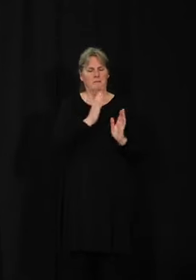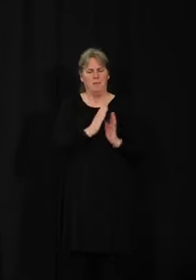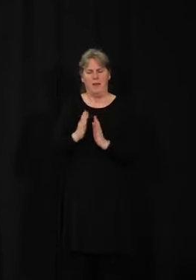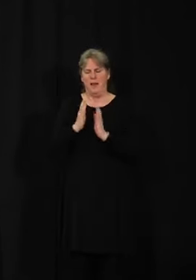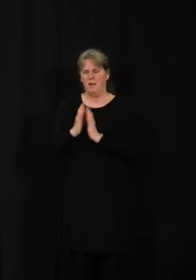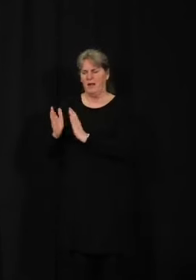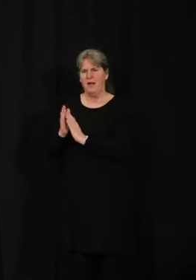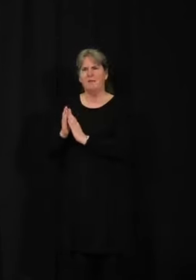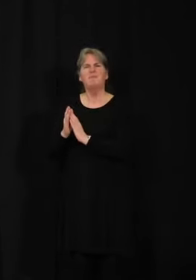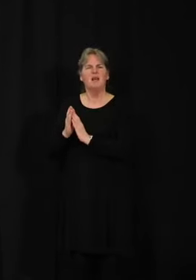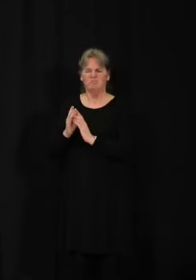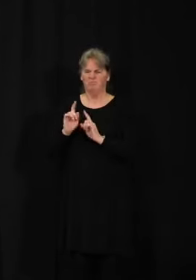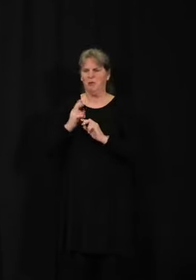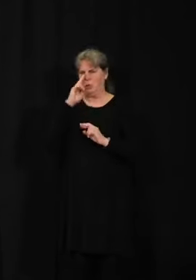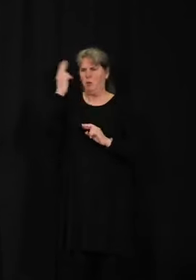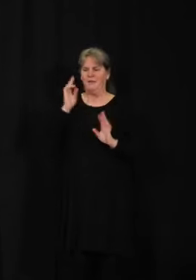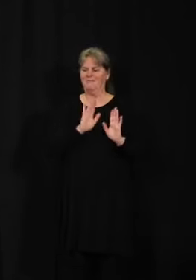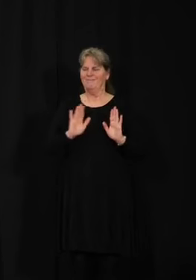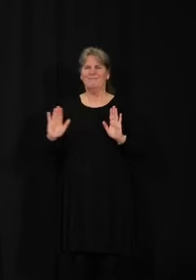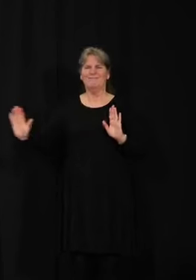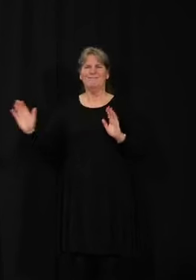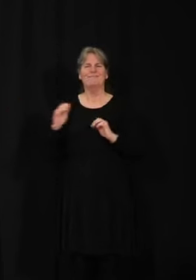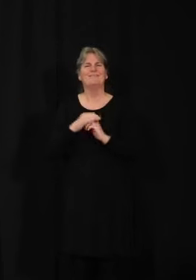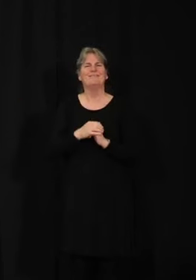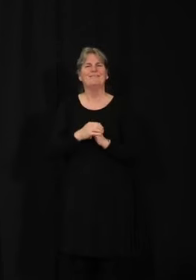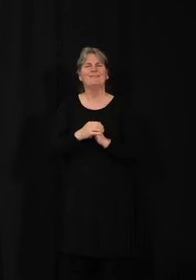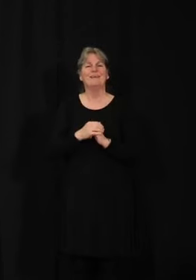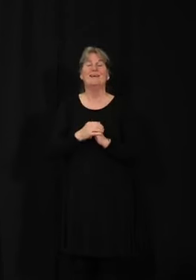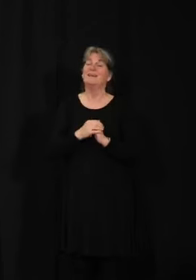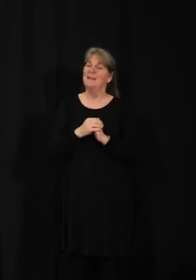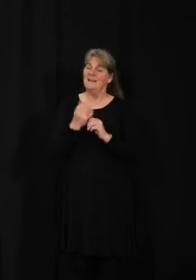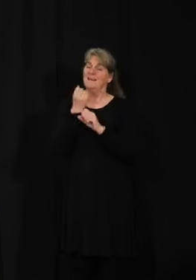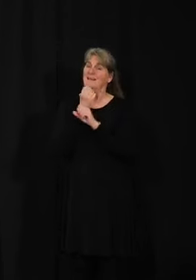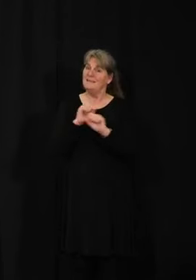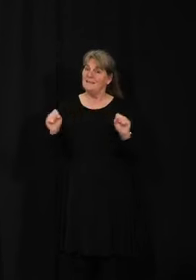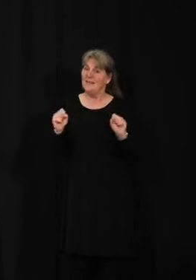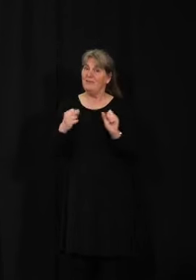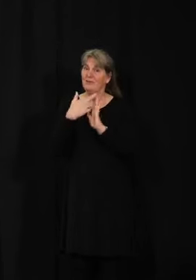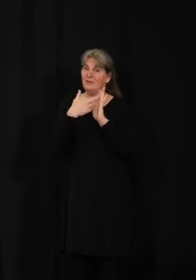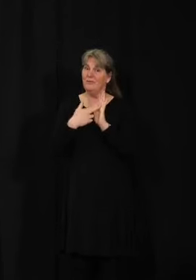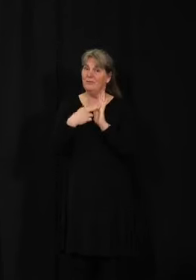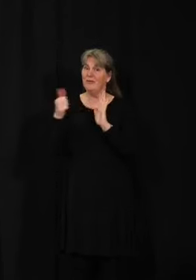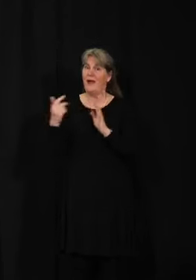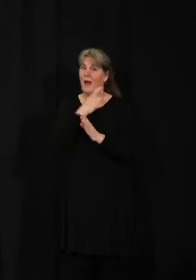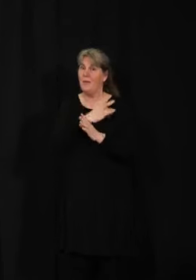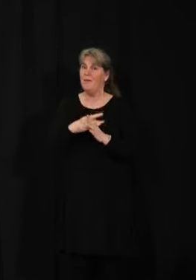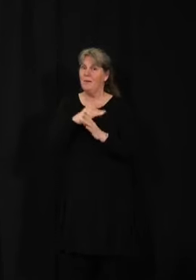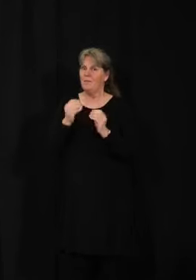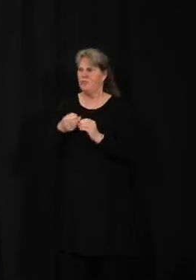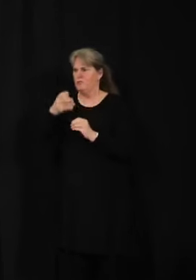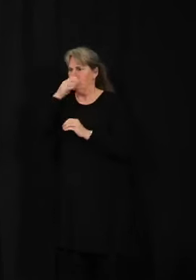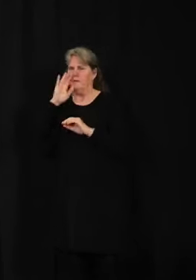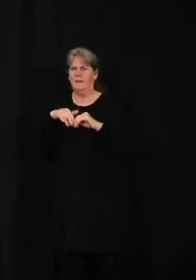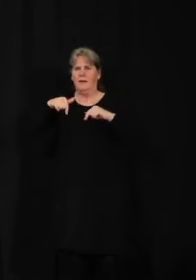will look different. Safety measures are far more restrictive in other provinces then in Yukon.